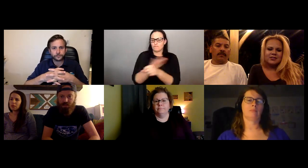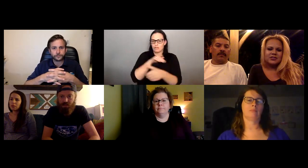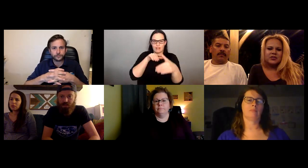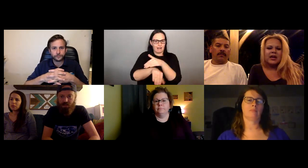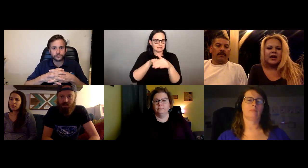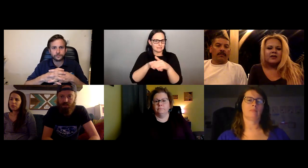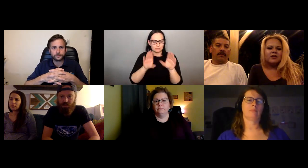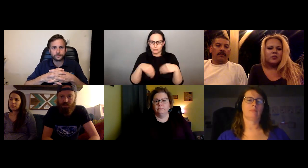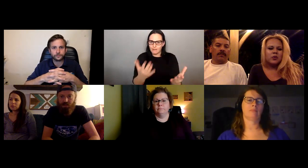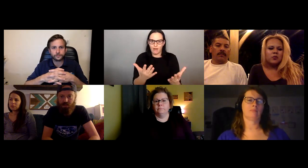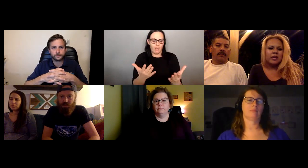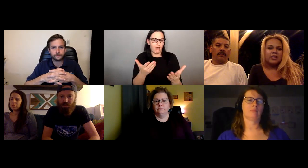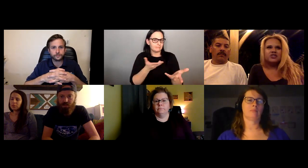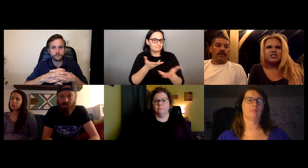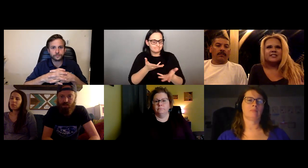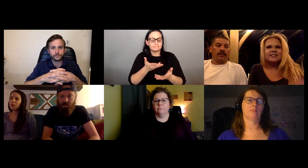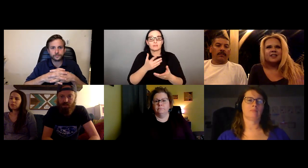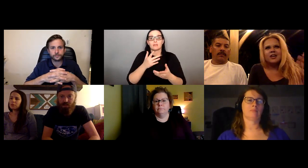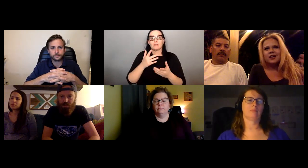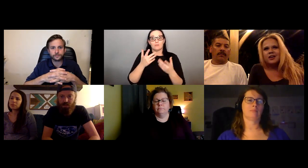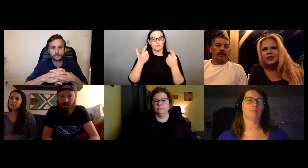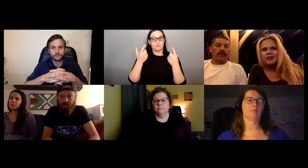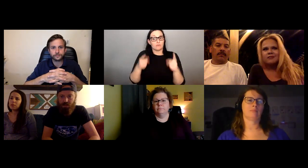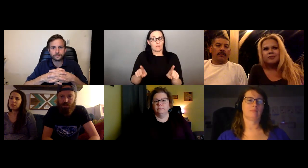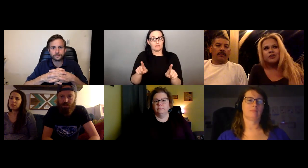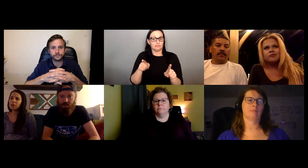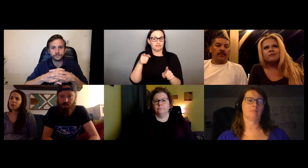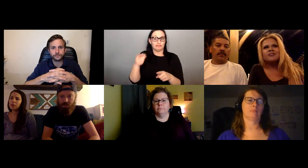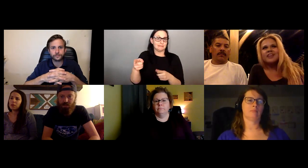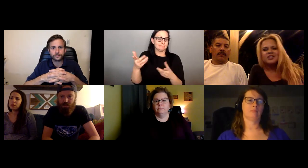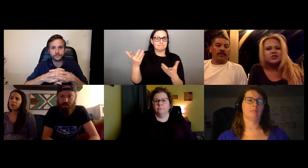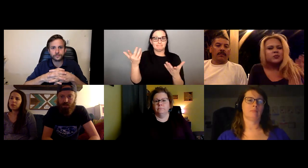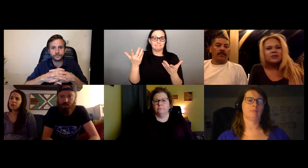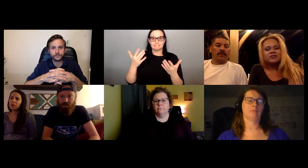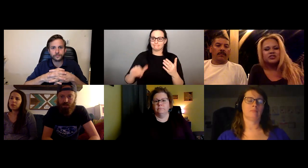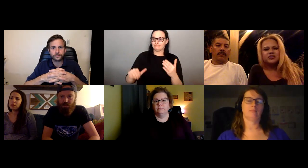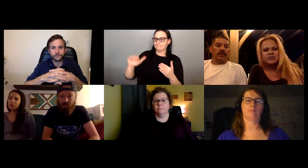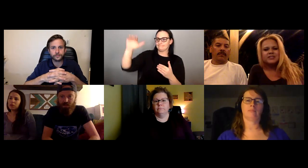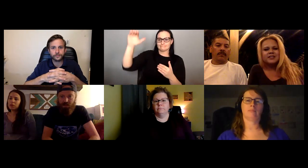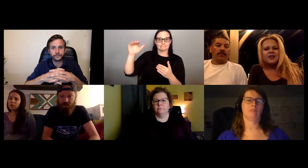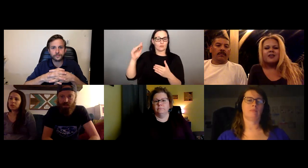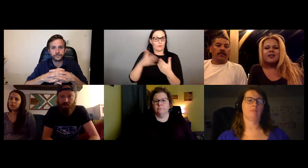so that when she's